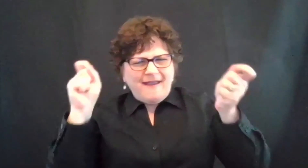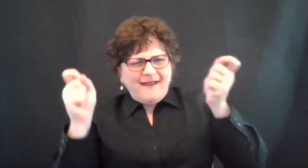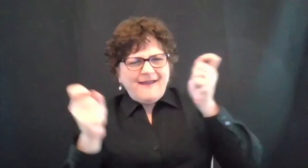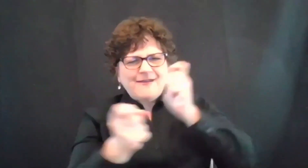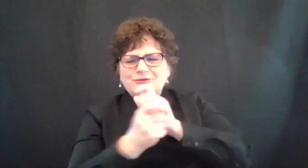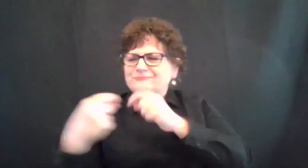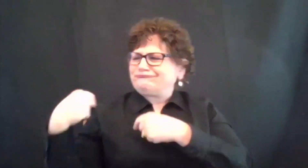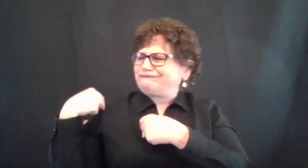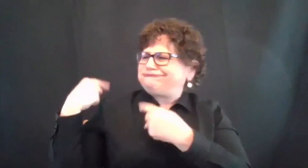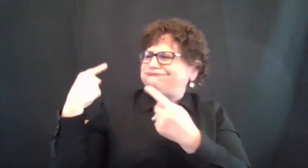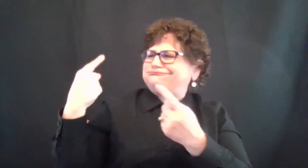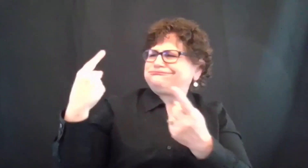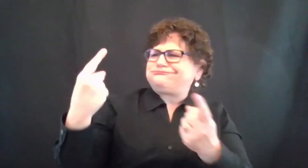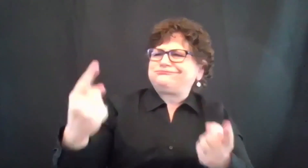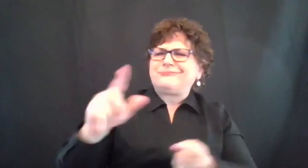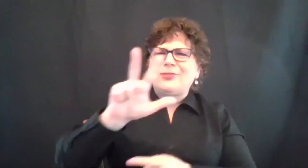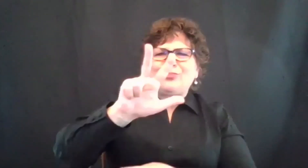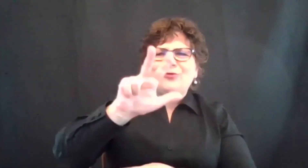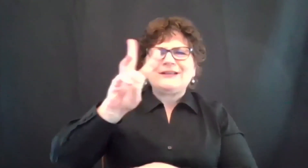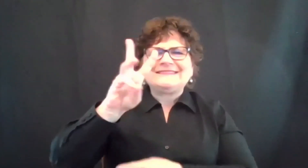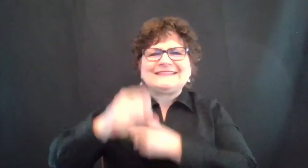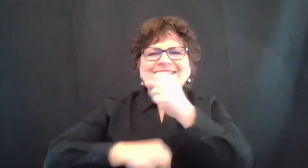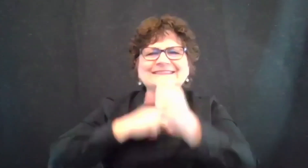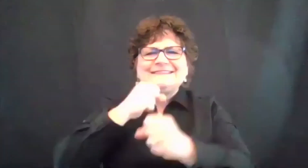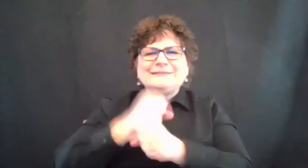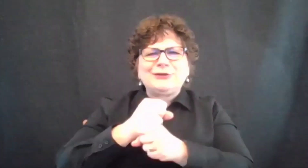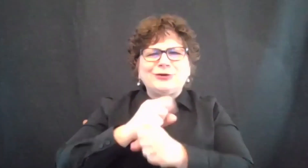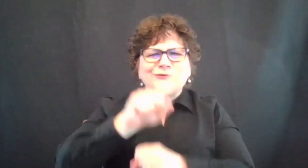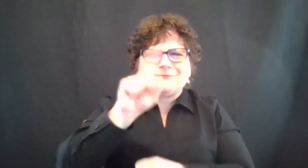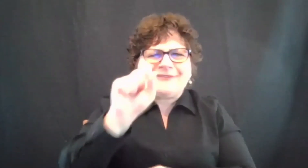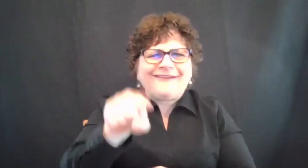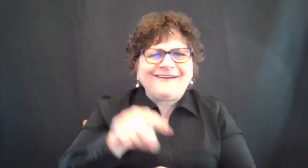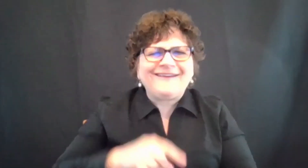changed over the last 36 years?